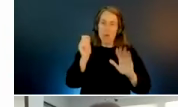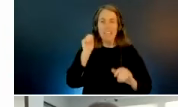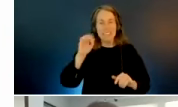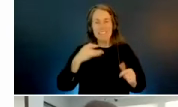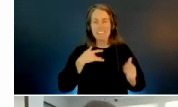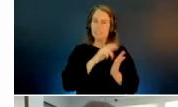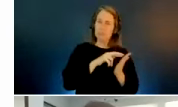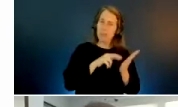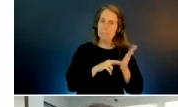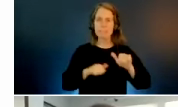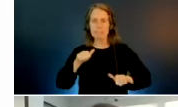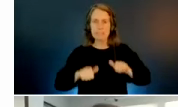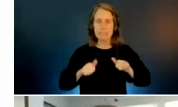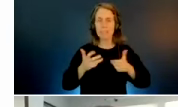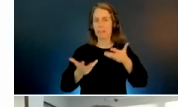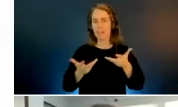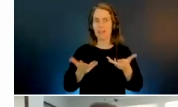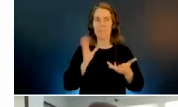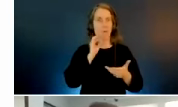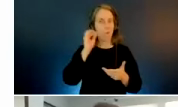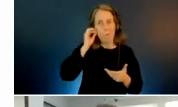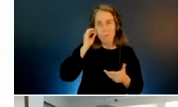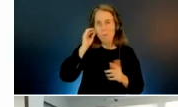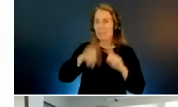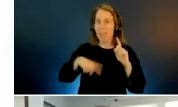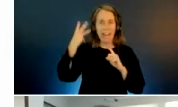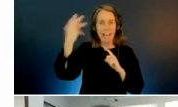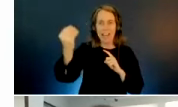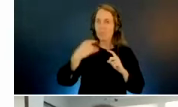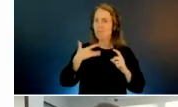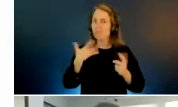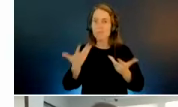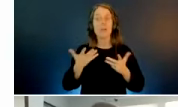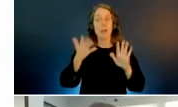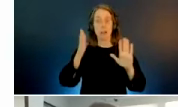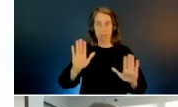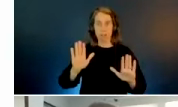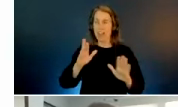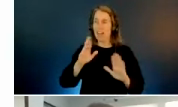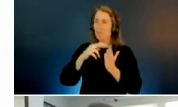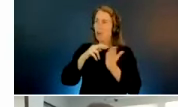at home most the time we can we can send you a registration form you can uh get one from